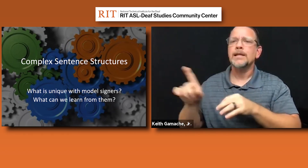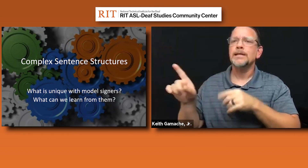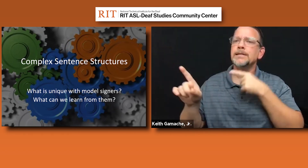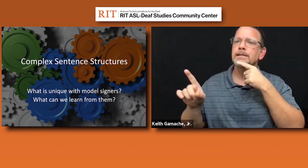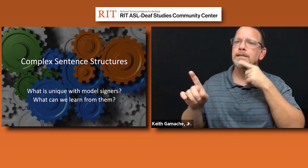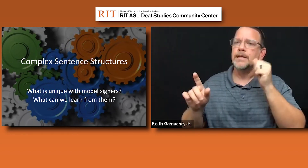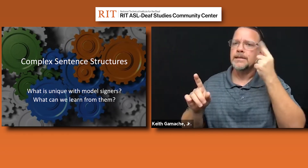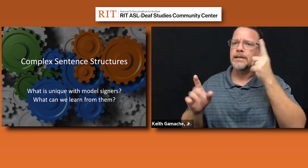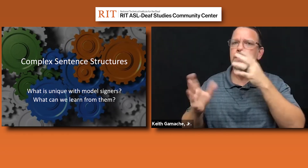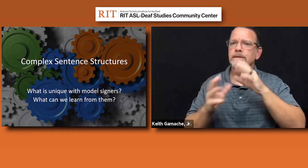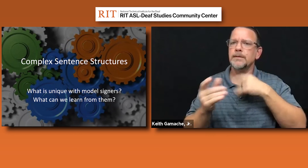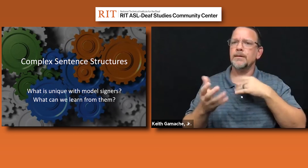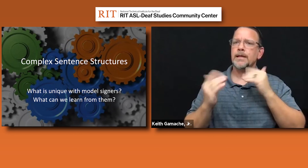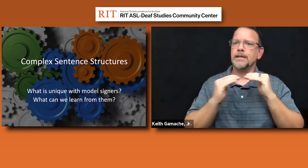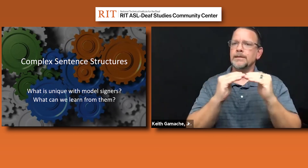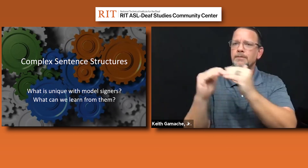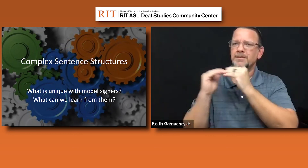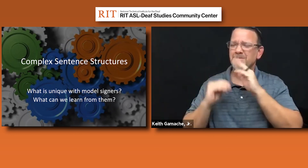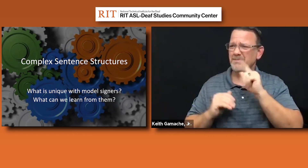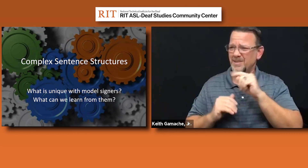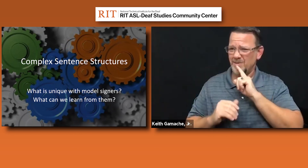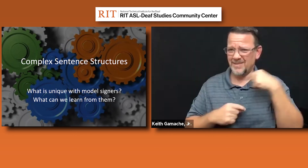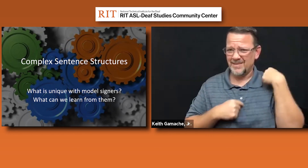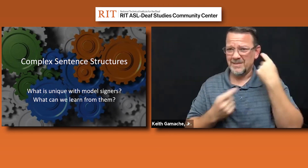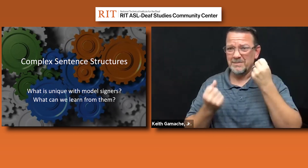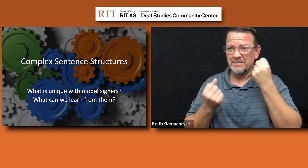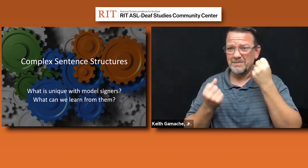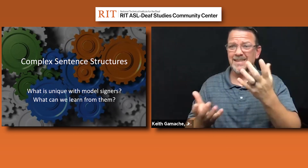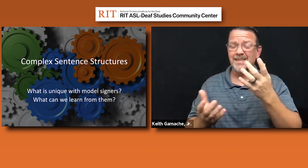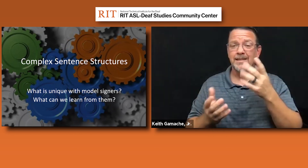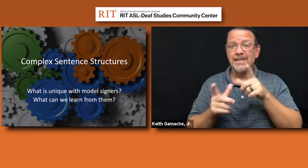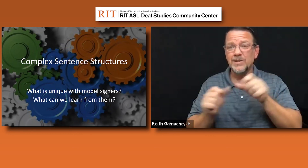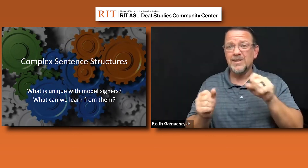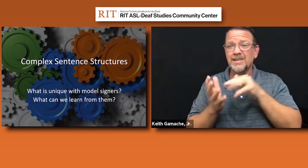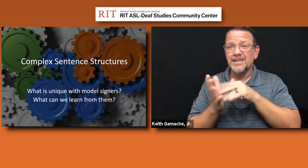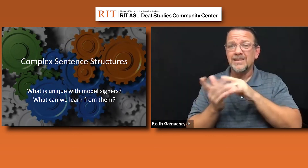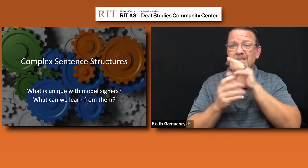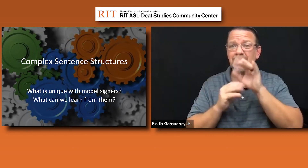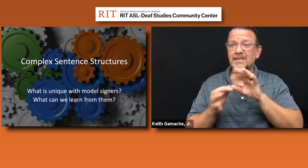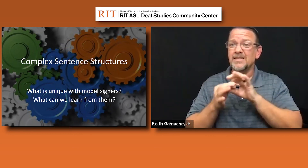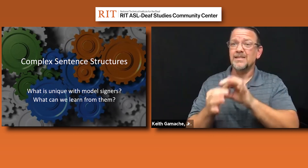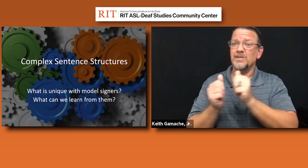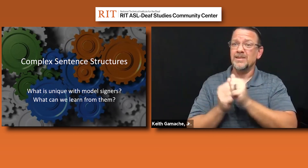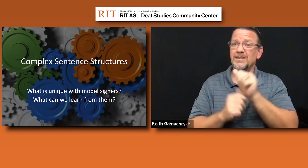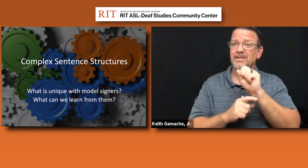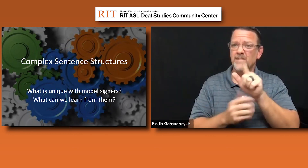I want to say beautifully in my natural language. Why do I have to translate to make it understood